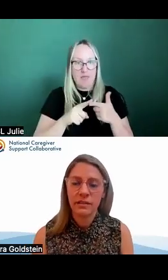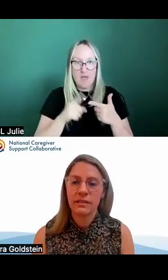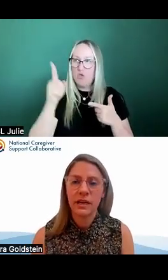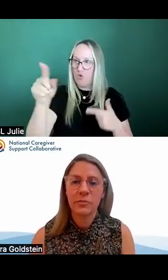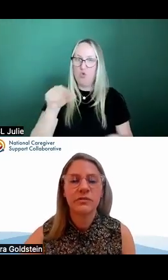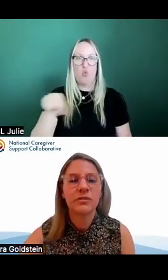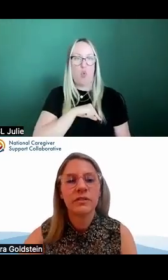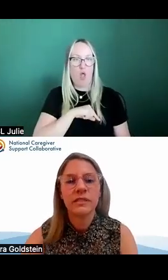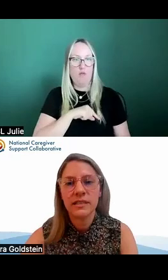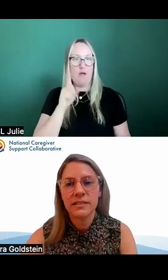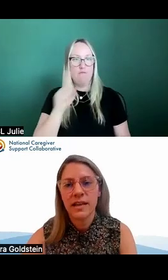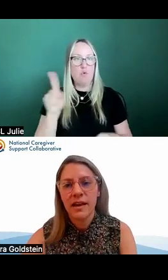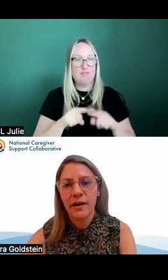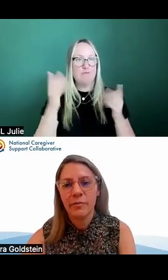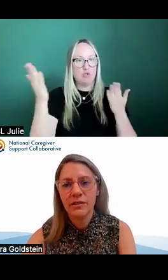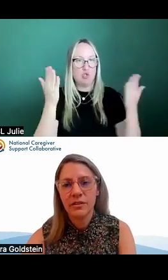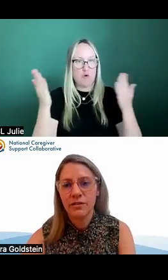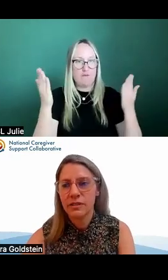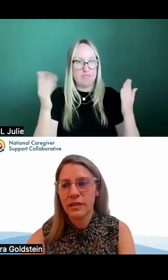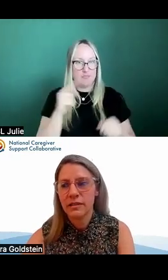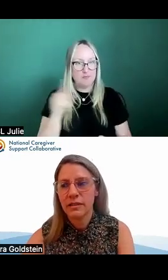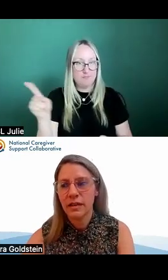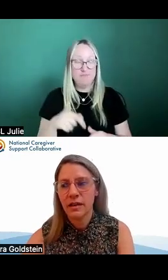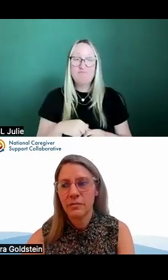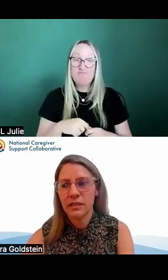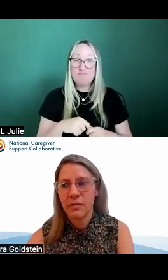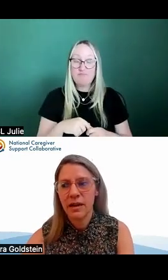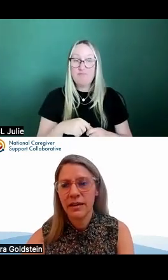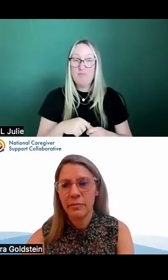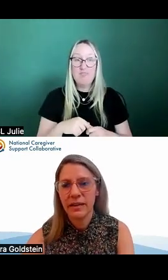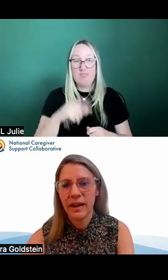these types of services. That's the first thing that comes to mind. But